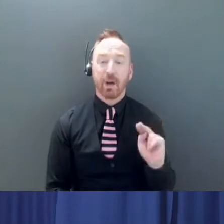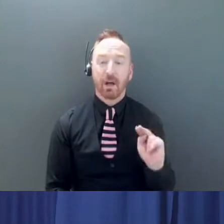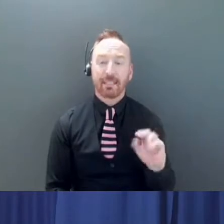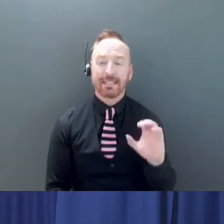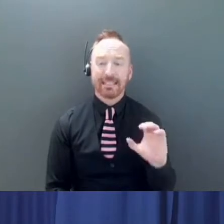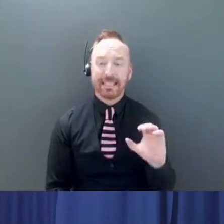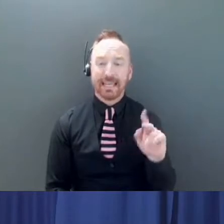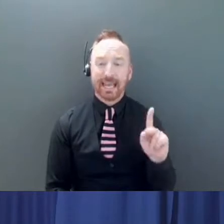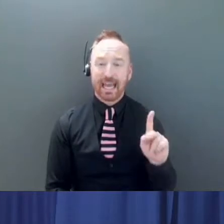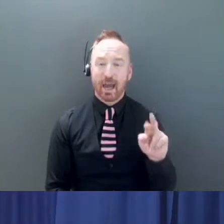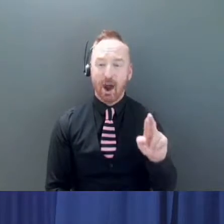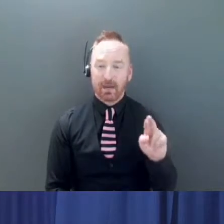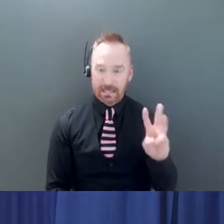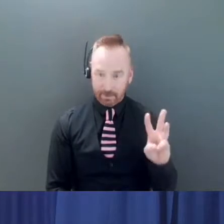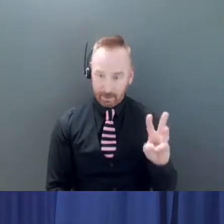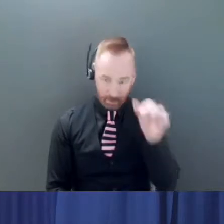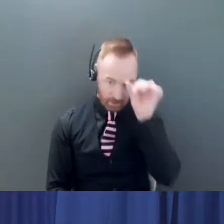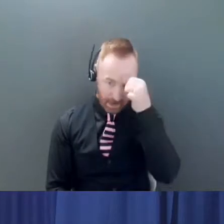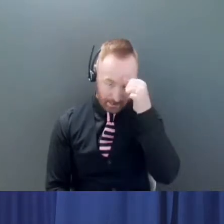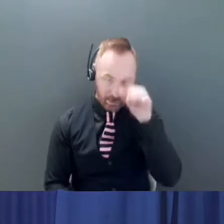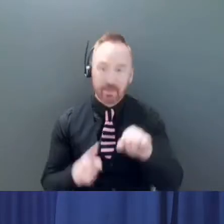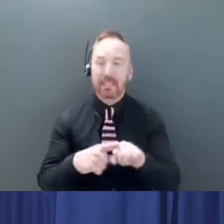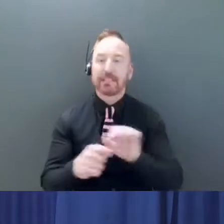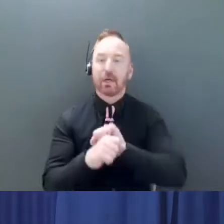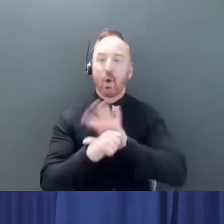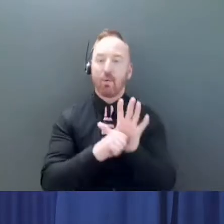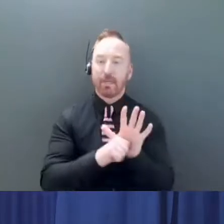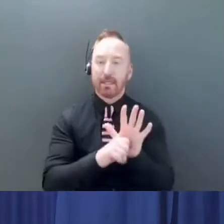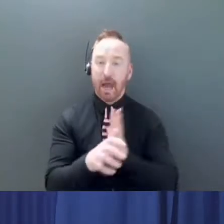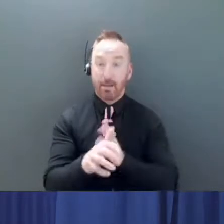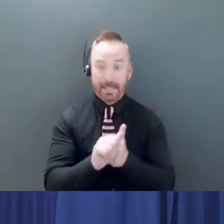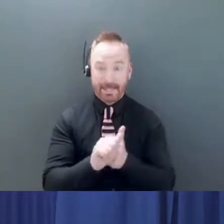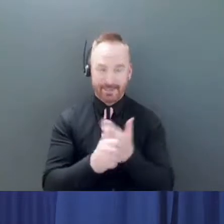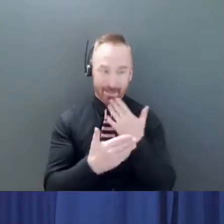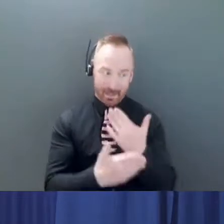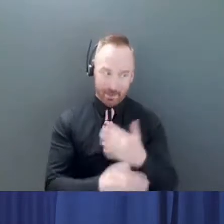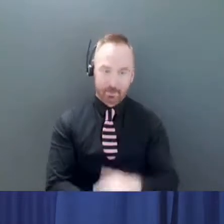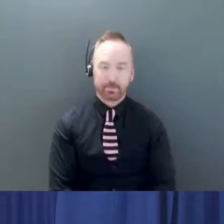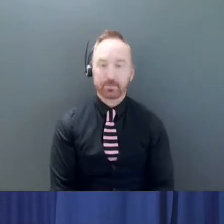John? Hi. Now, in the list of businesses